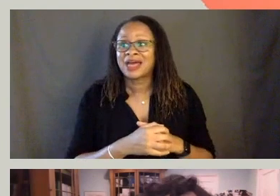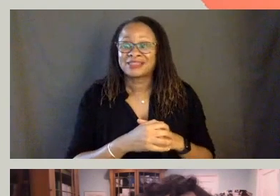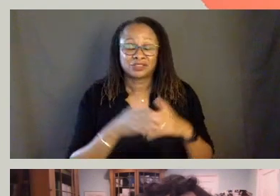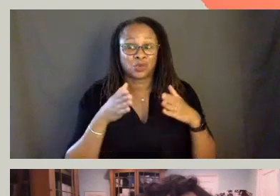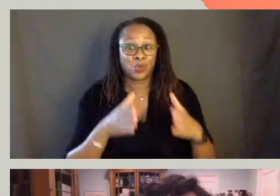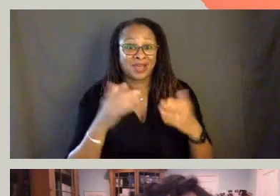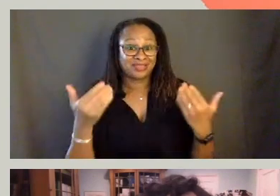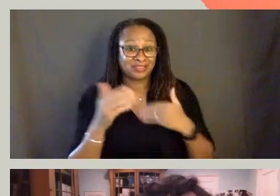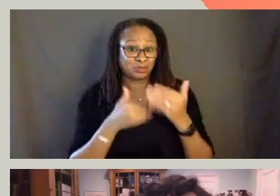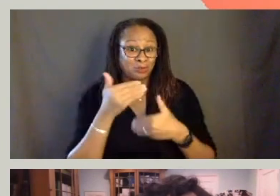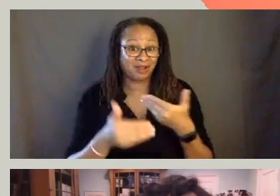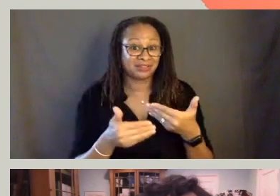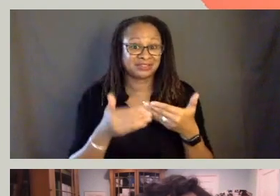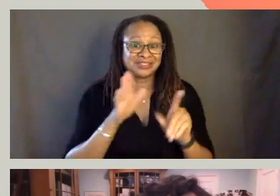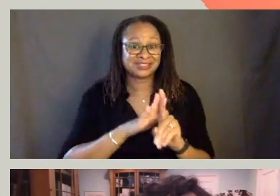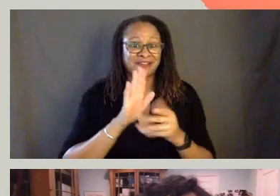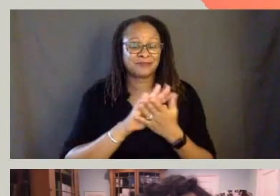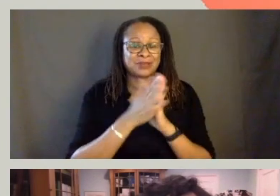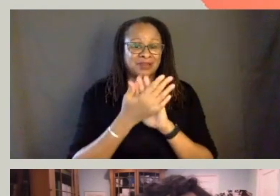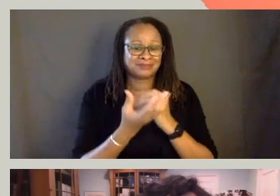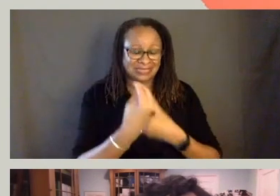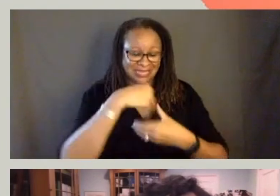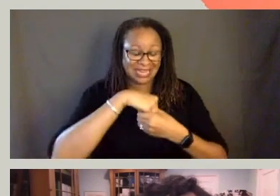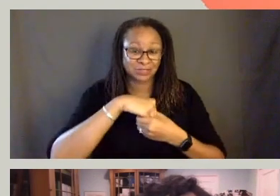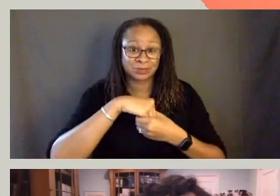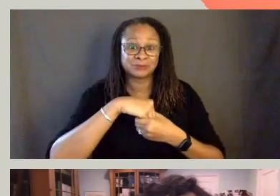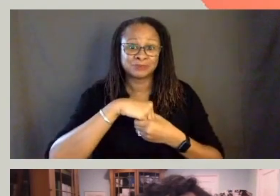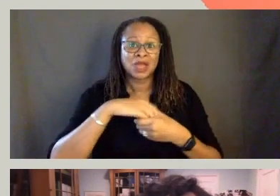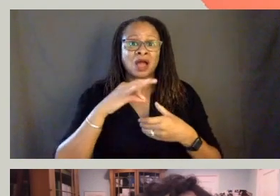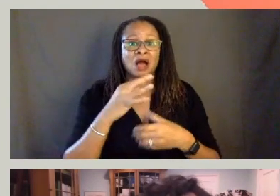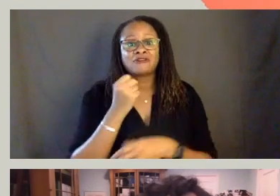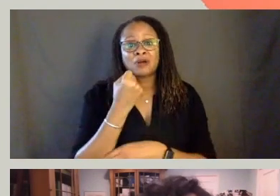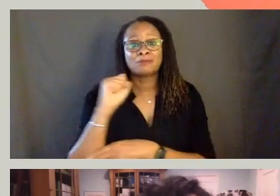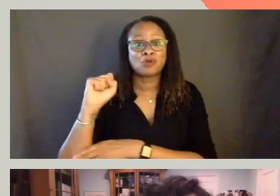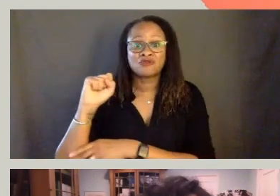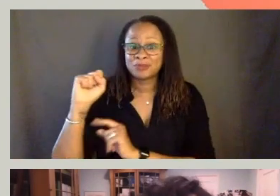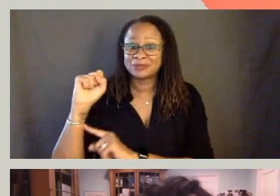is one of engagement of movement is one of art and artistry.